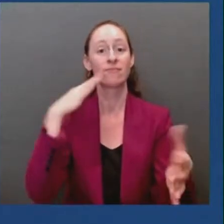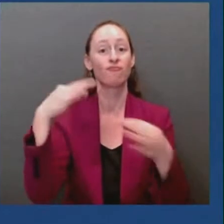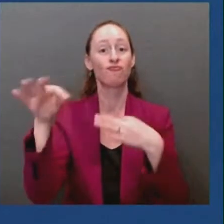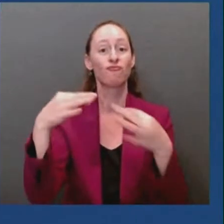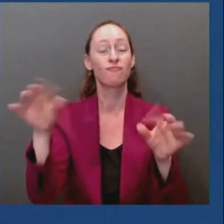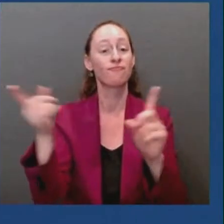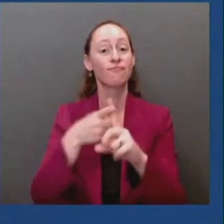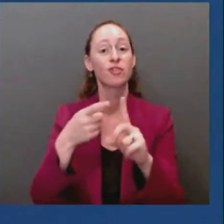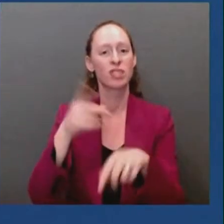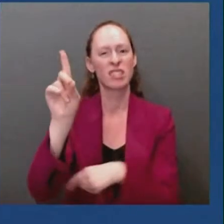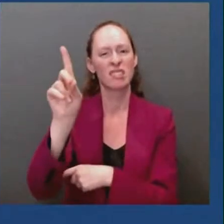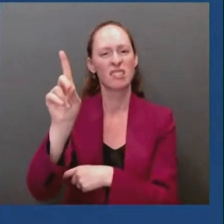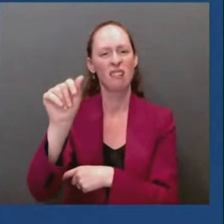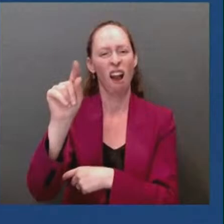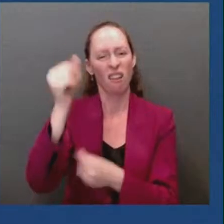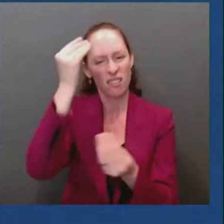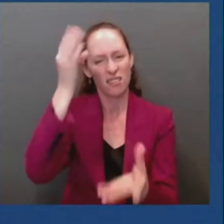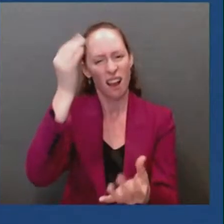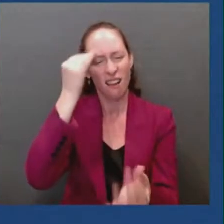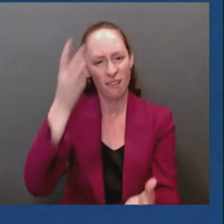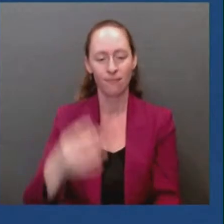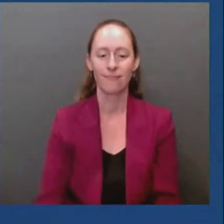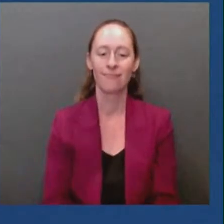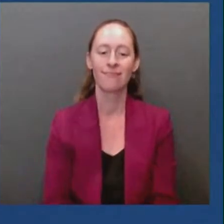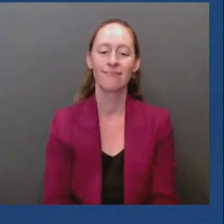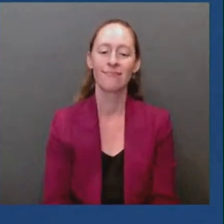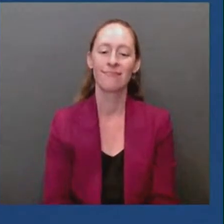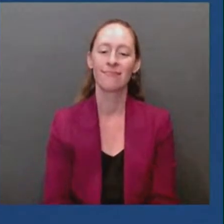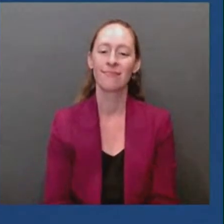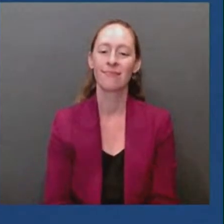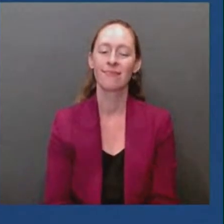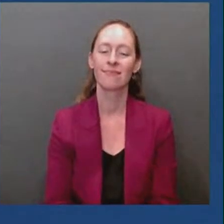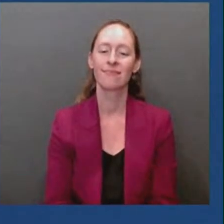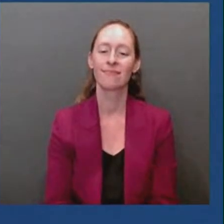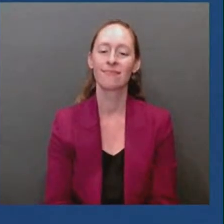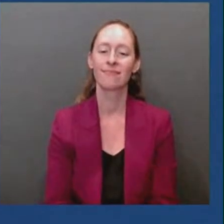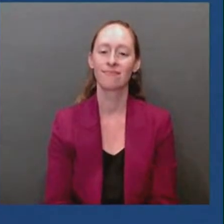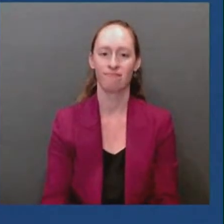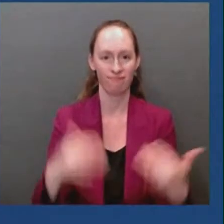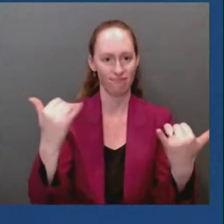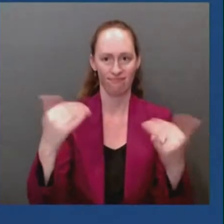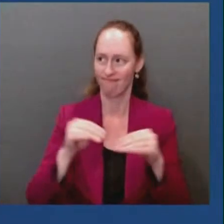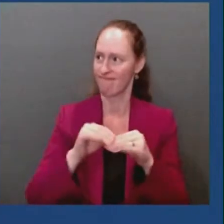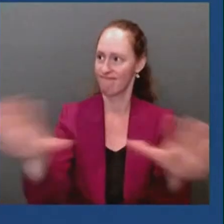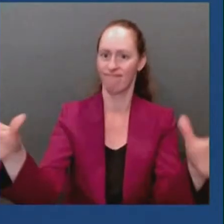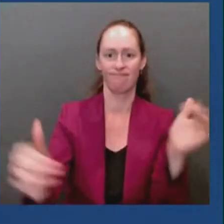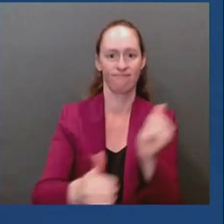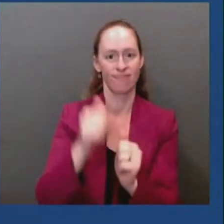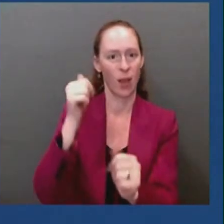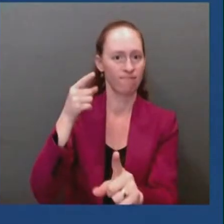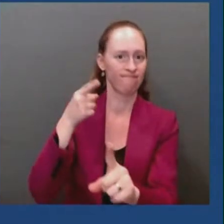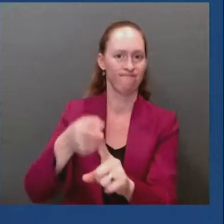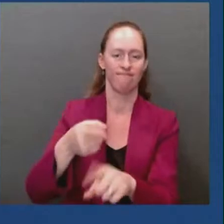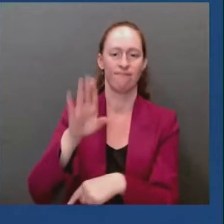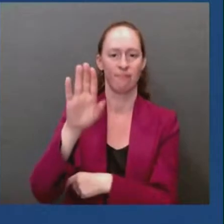IT IS GREAT TO BE BACK WITH YOU TODAY. AS ALWAYS I WOULD LIKE TO START WITH WALK YOU THROUGH THE LATEST DATA. AS DR. JHA HAS MENTIONED,